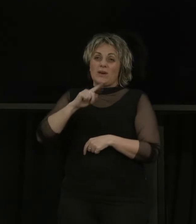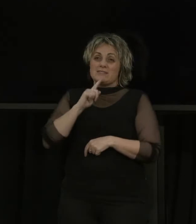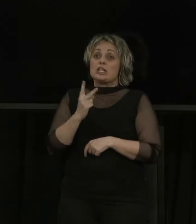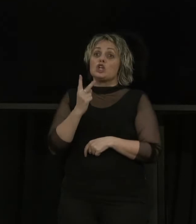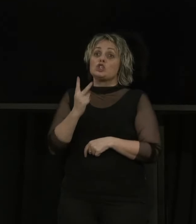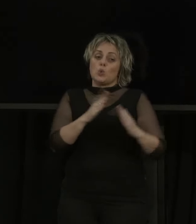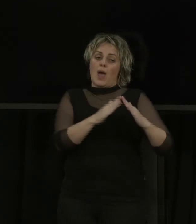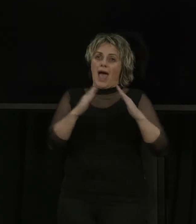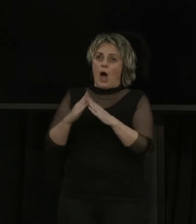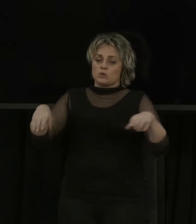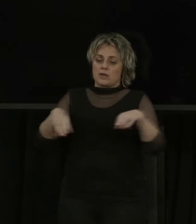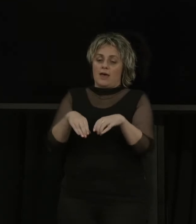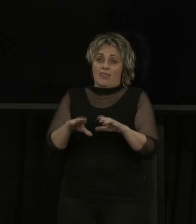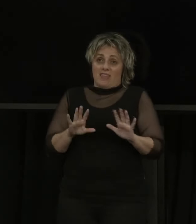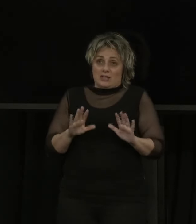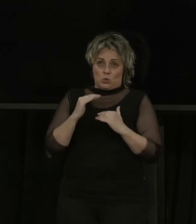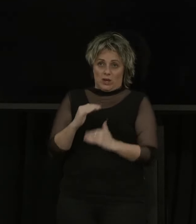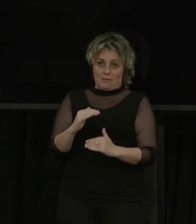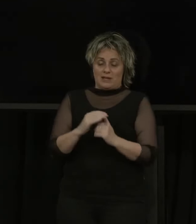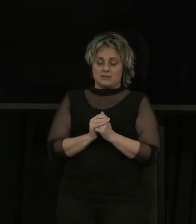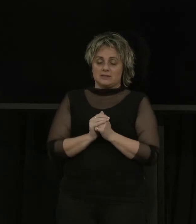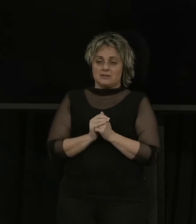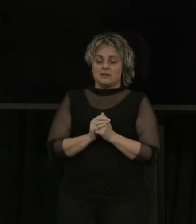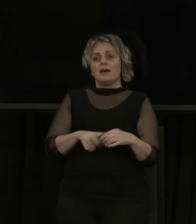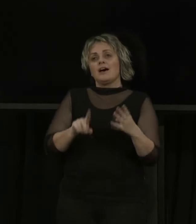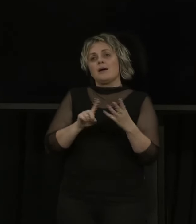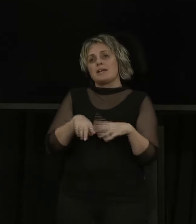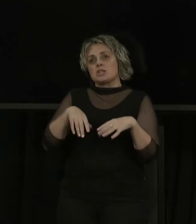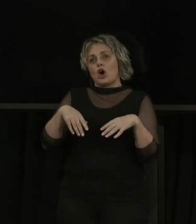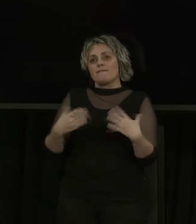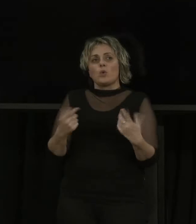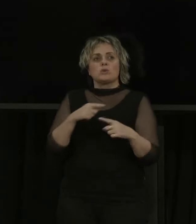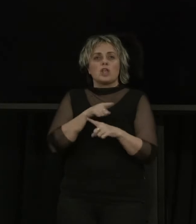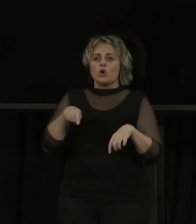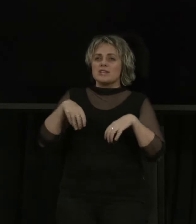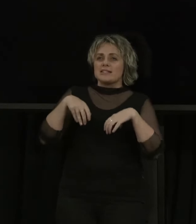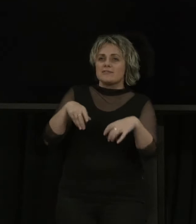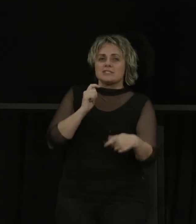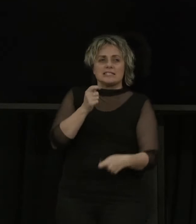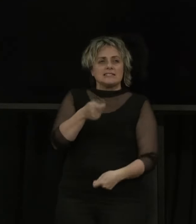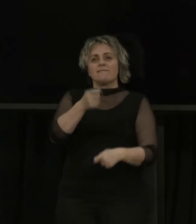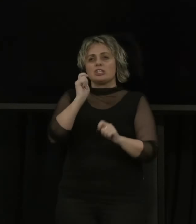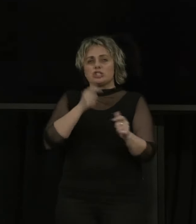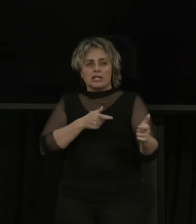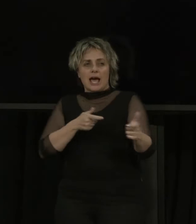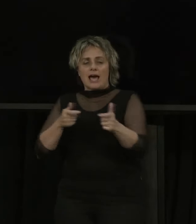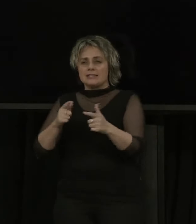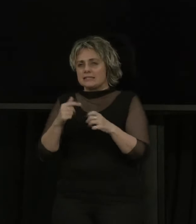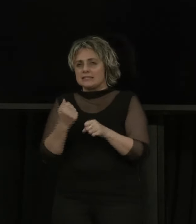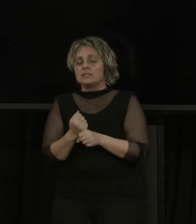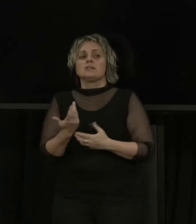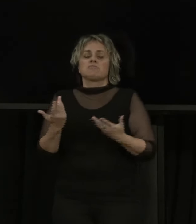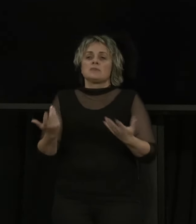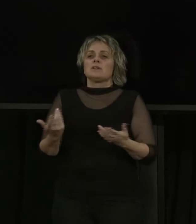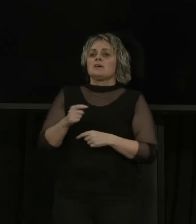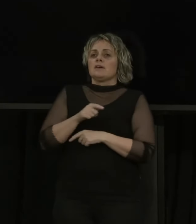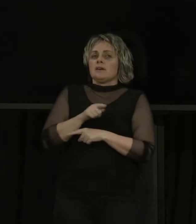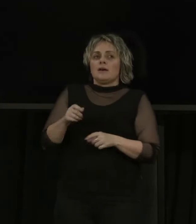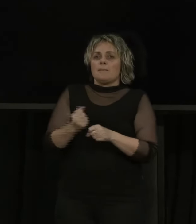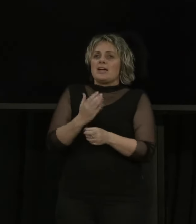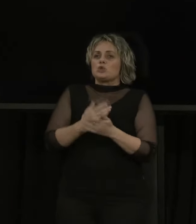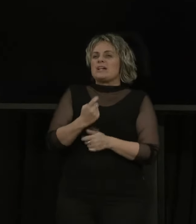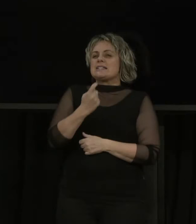keep using your mask outside,